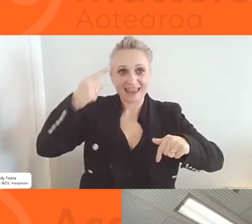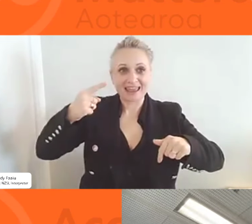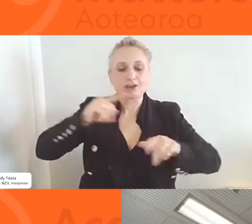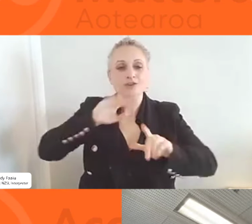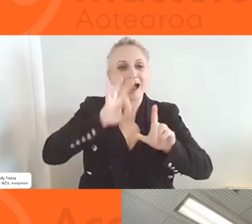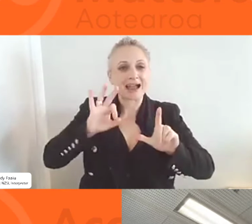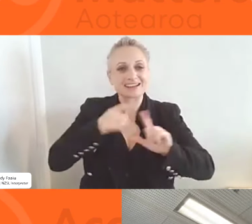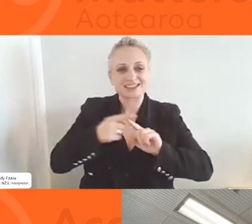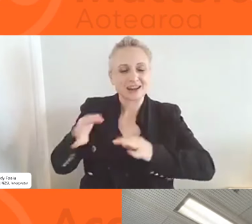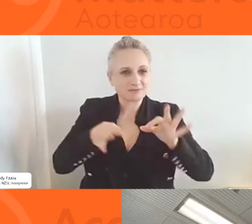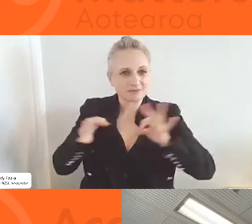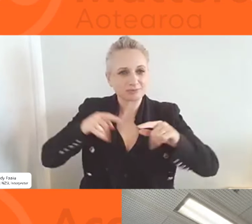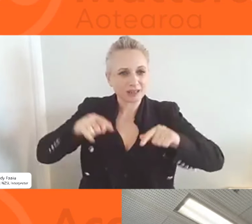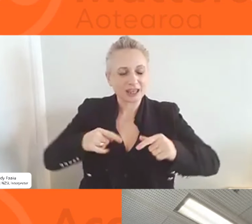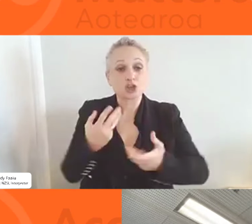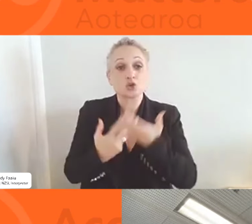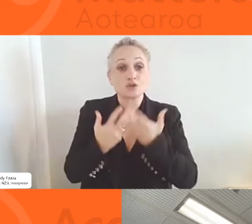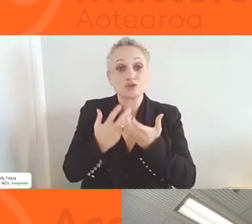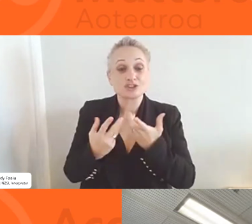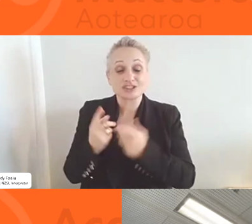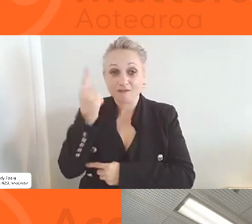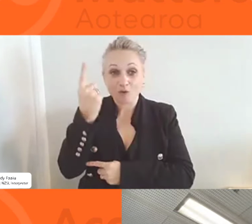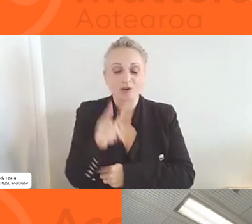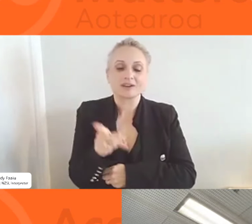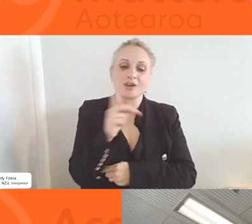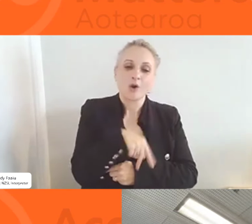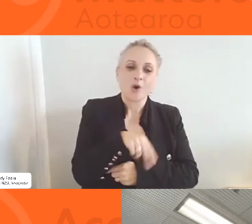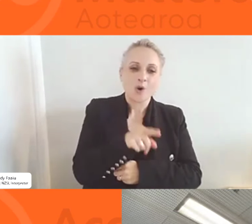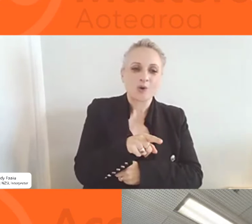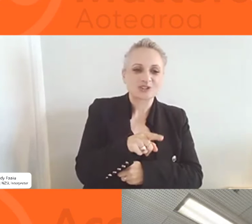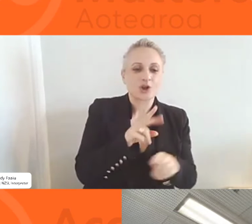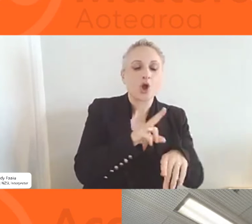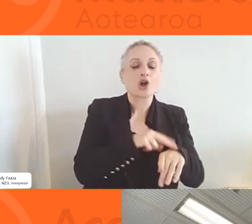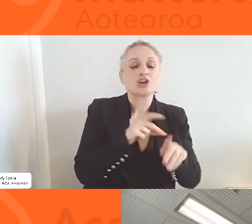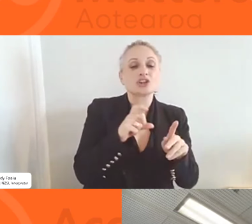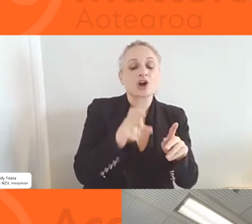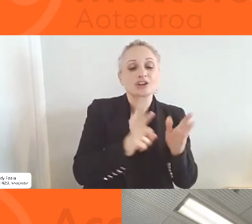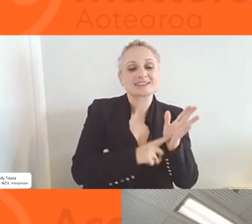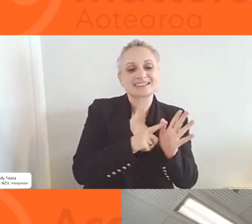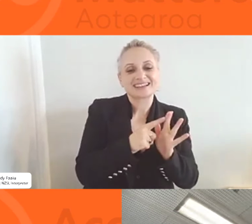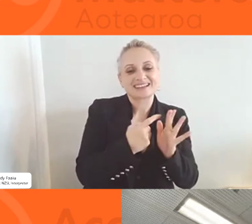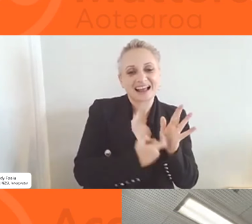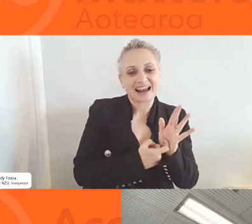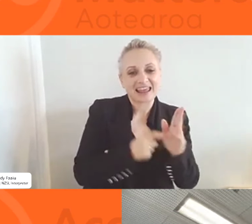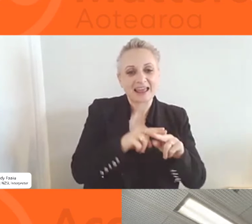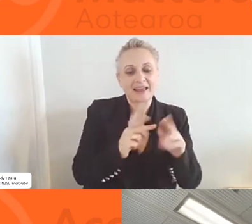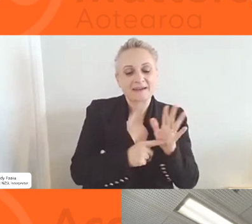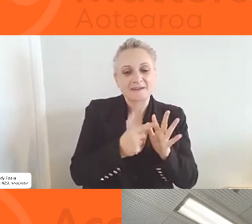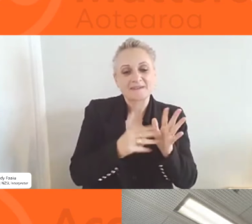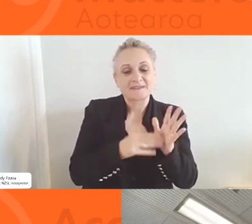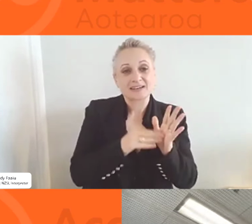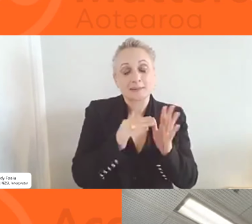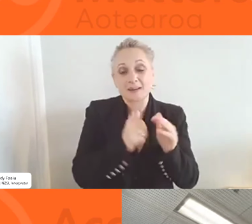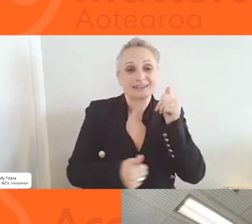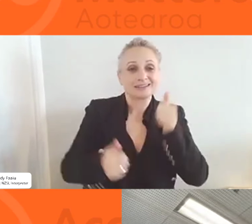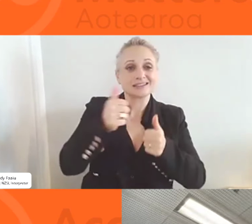to meet you. And we have Dr Claire Flemmer, senior lecturer at the School of Built Environment at Massey University, lovely to meet